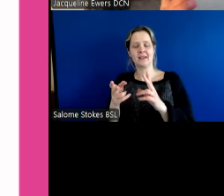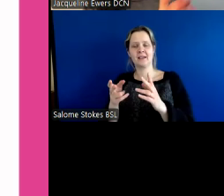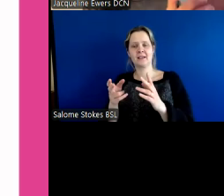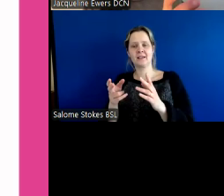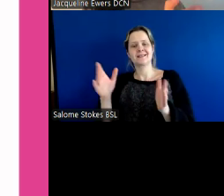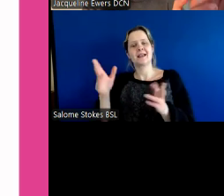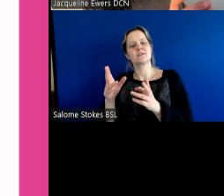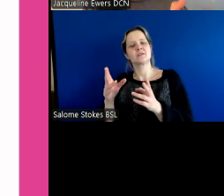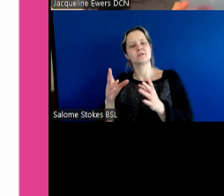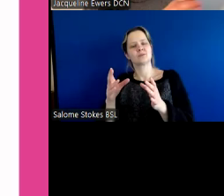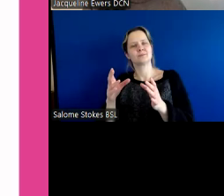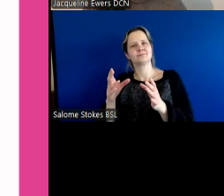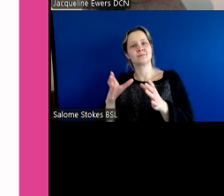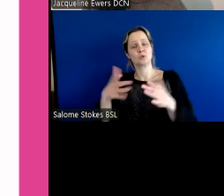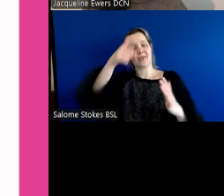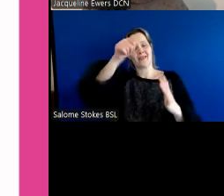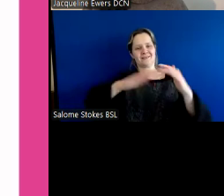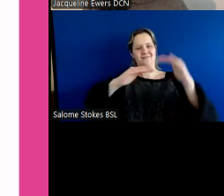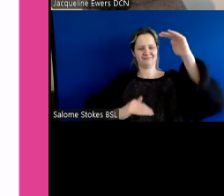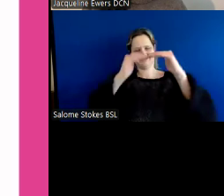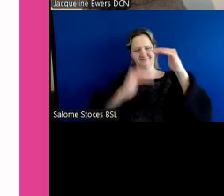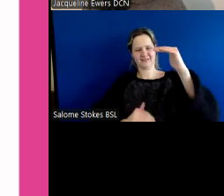a portion of your list that isn't engaging with you.